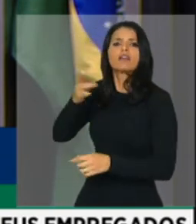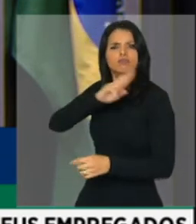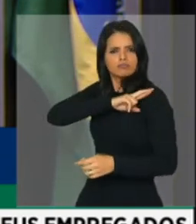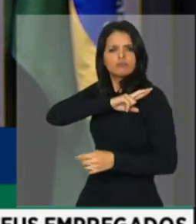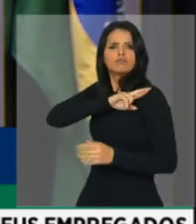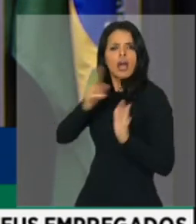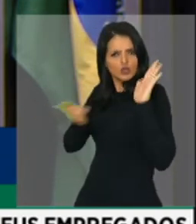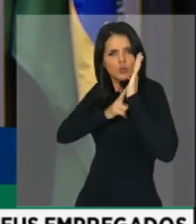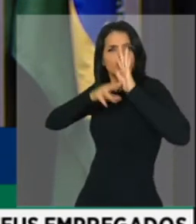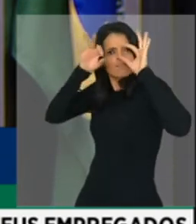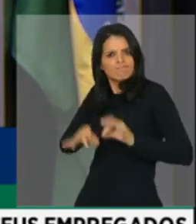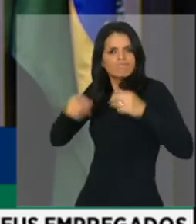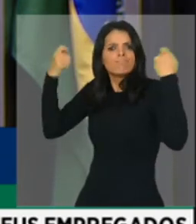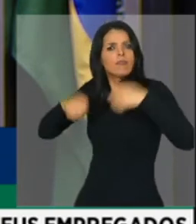RESPONSABILIDADES SIM. DIGA A TODOS OS BRASILEIROS QUE TEM